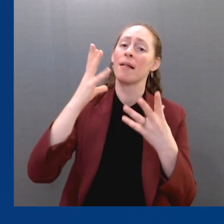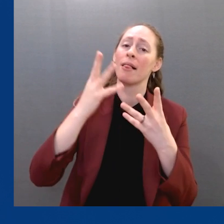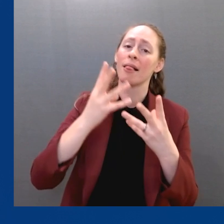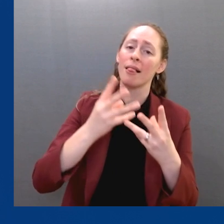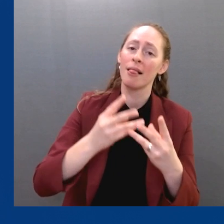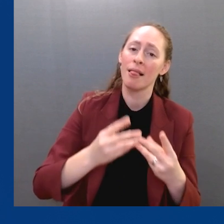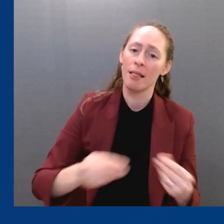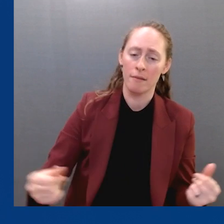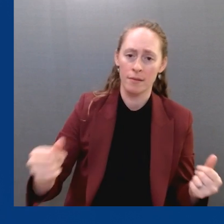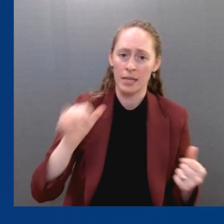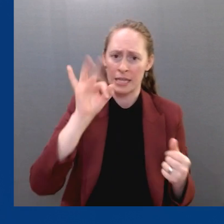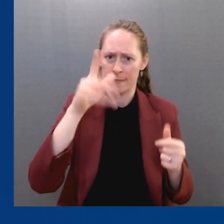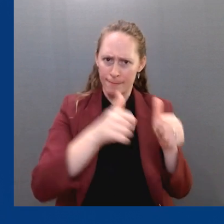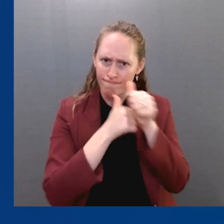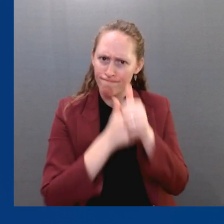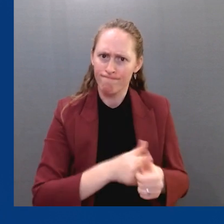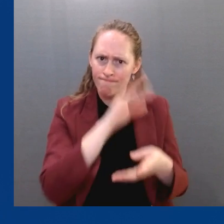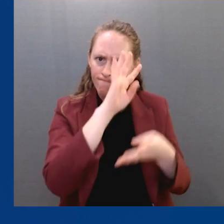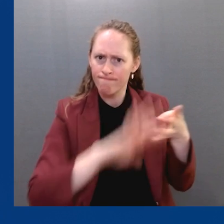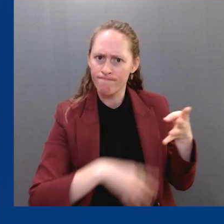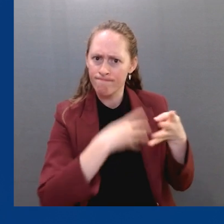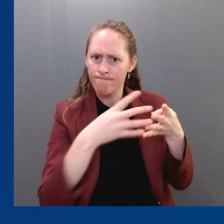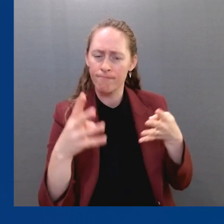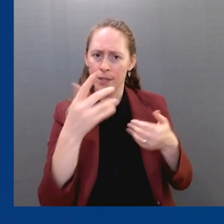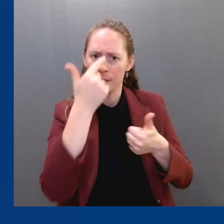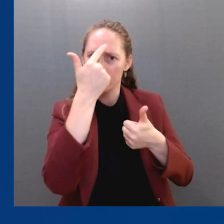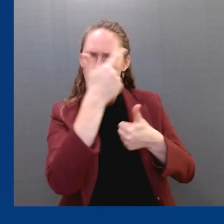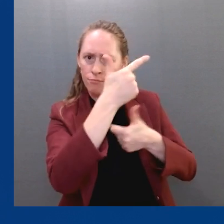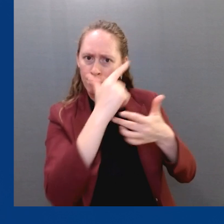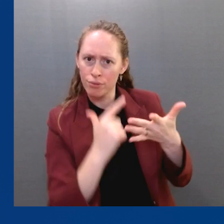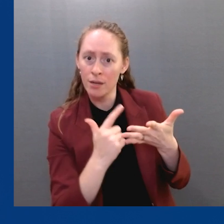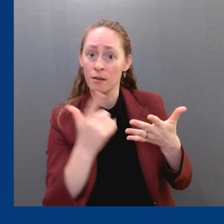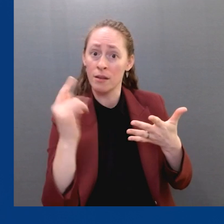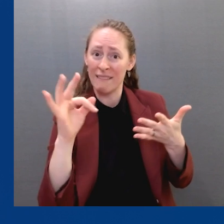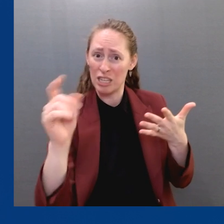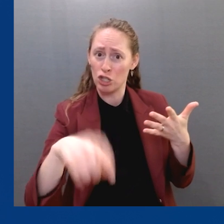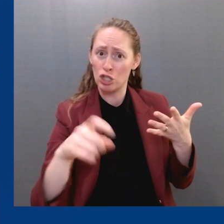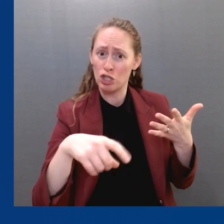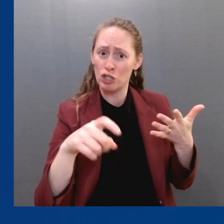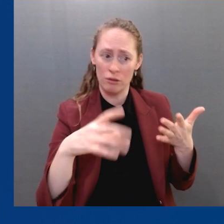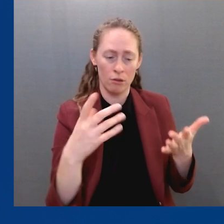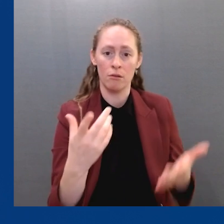And I might say myself, having been someone who's been vaccinated and infected,